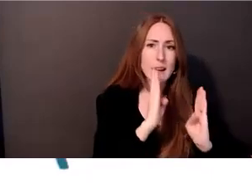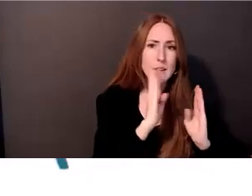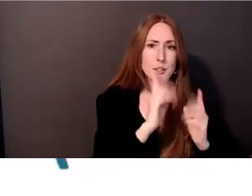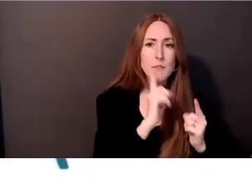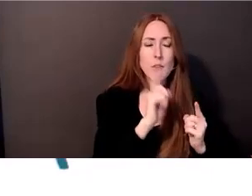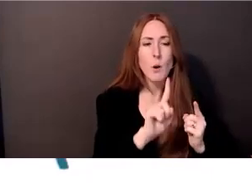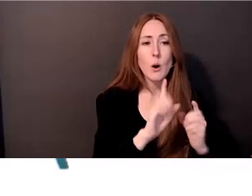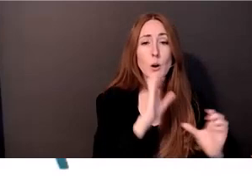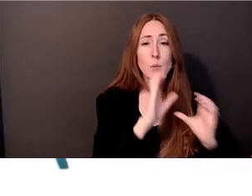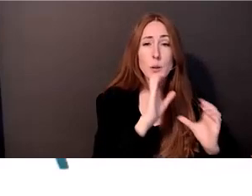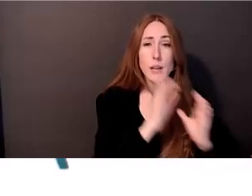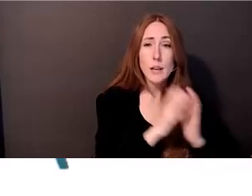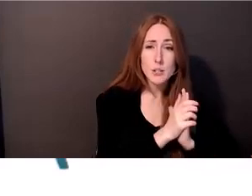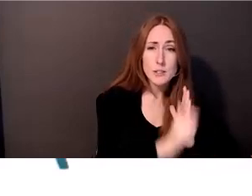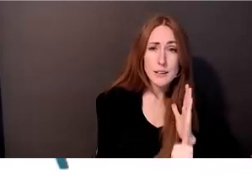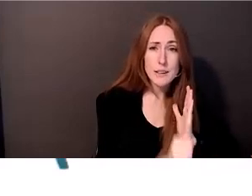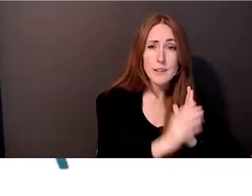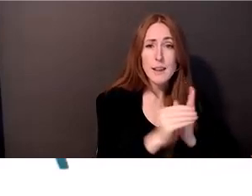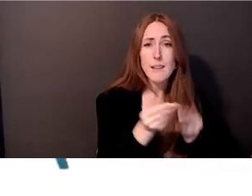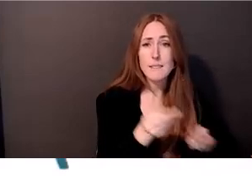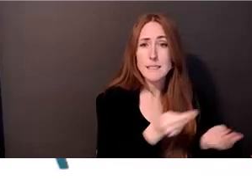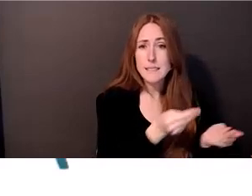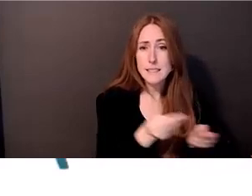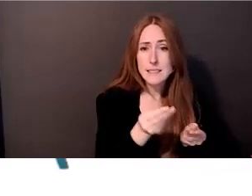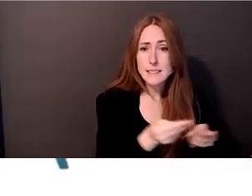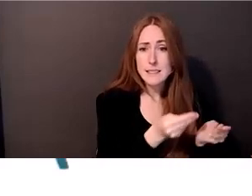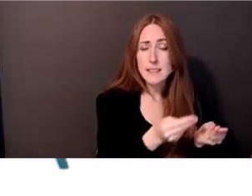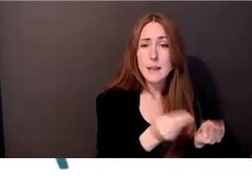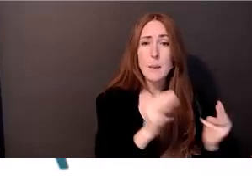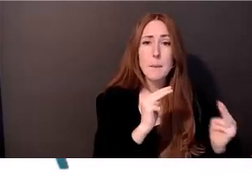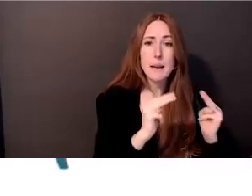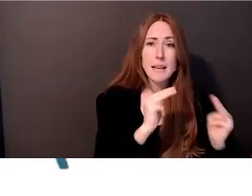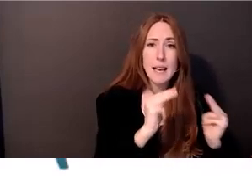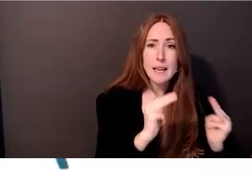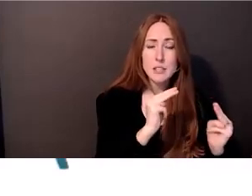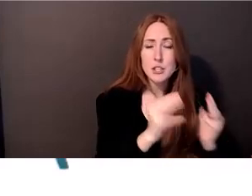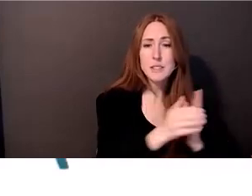and facilitator role, mediation skills and linking agent role.